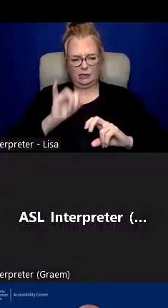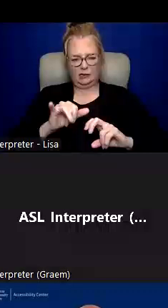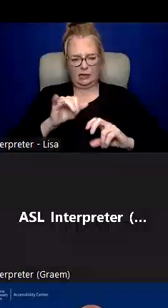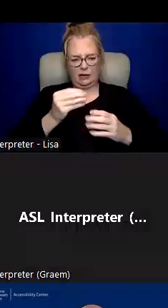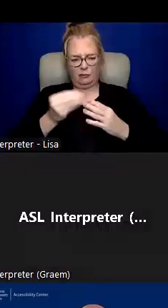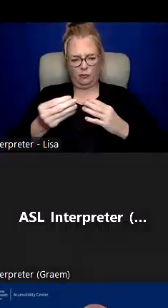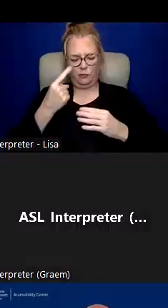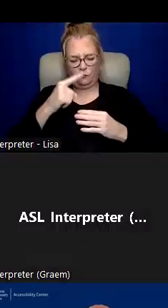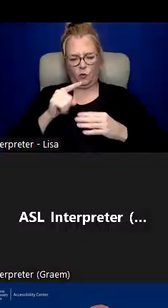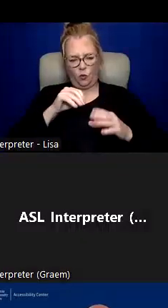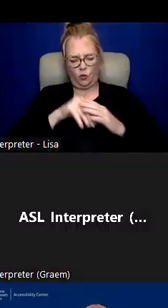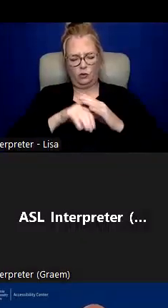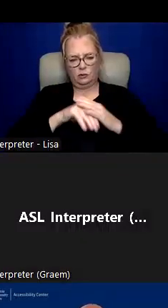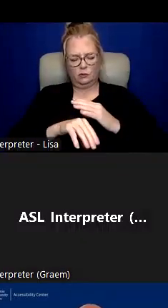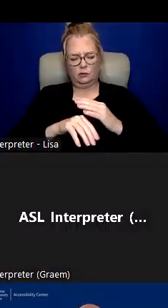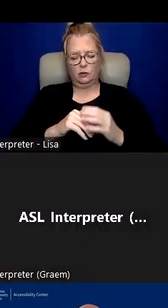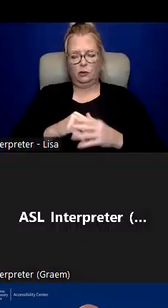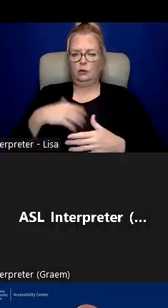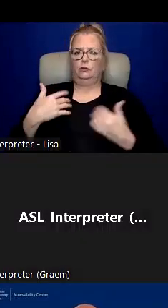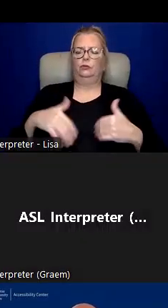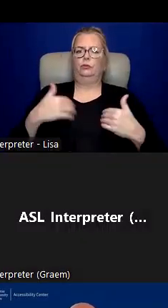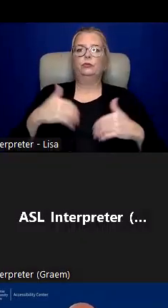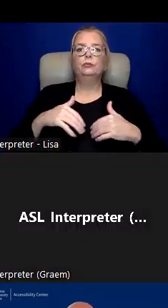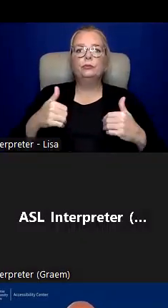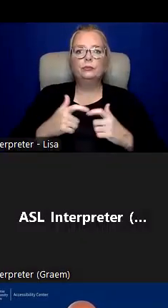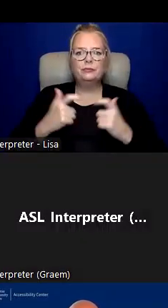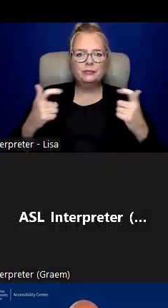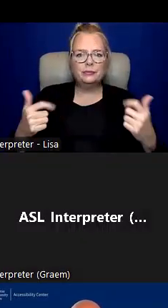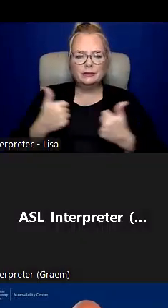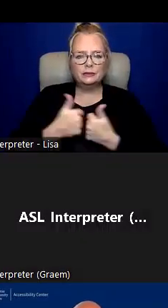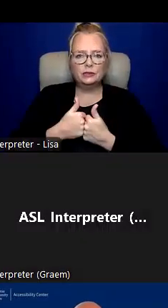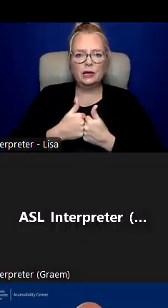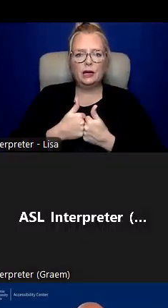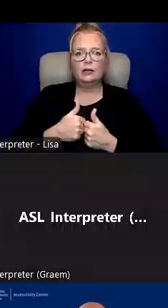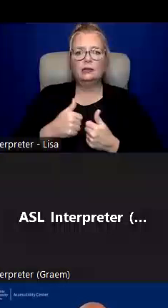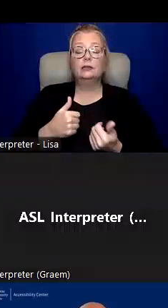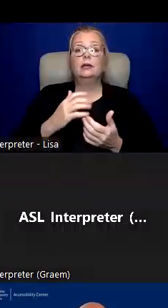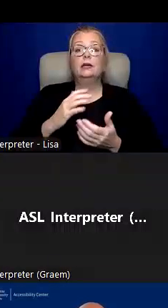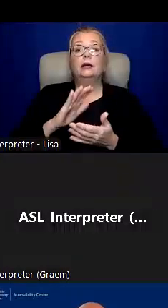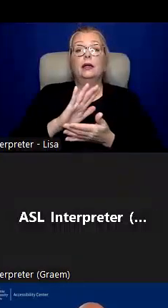And it was a big challenge because the documentation that I received or the purchase requisitions